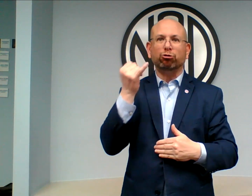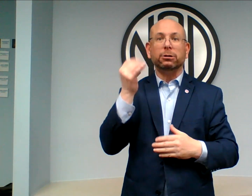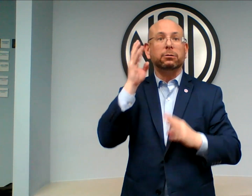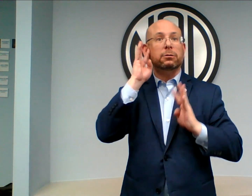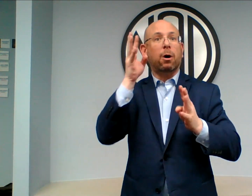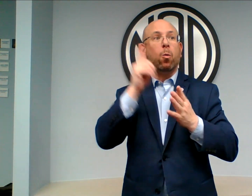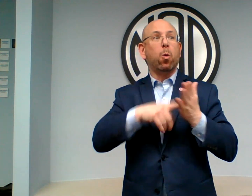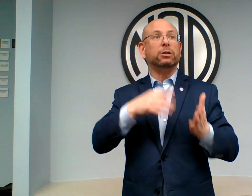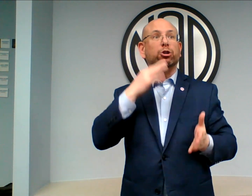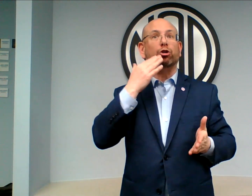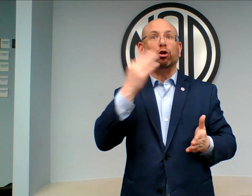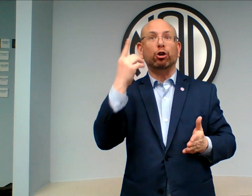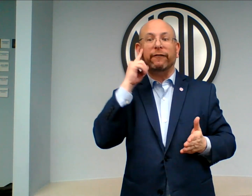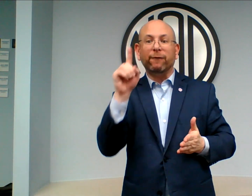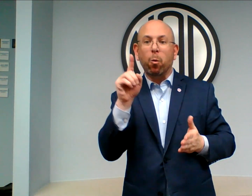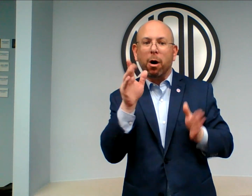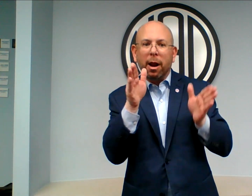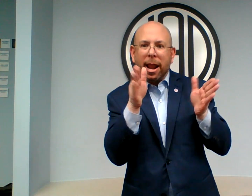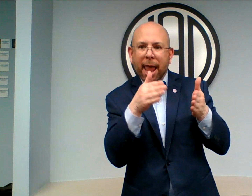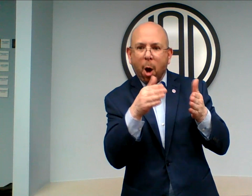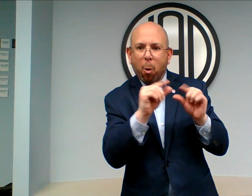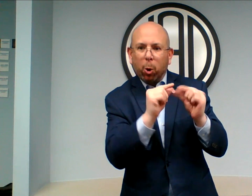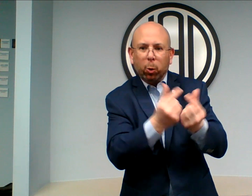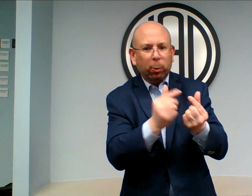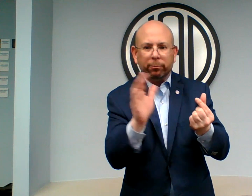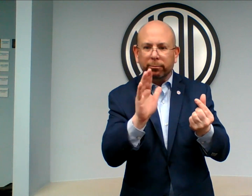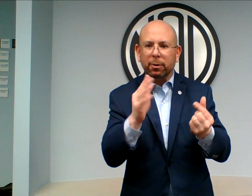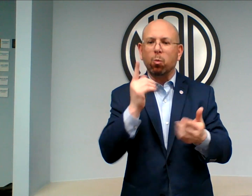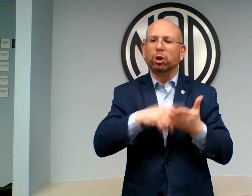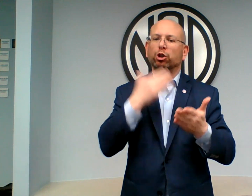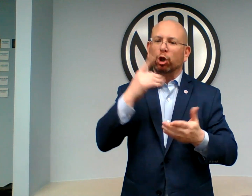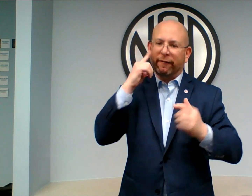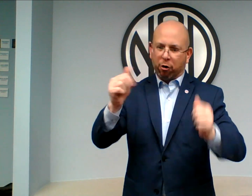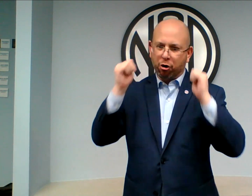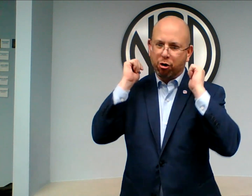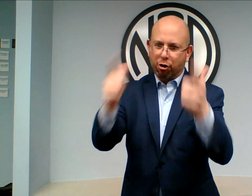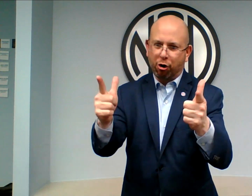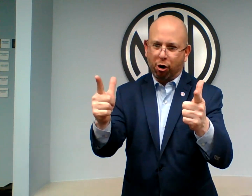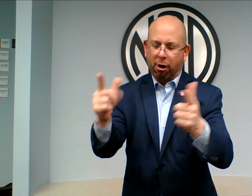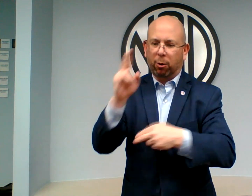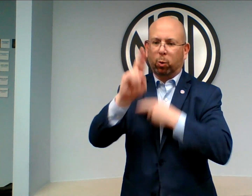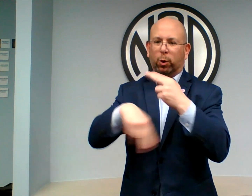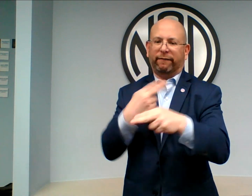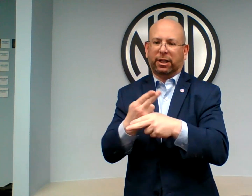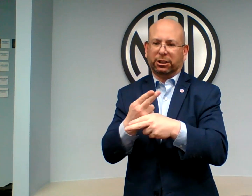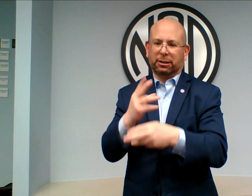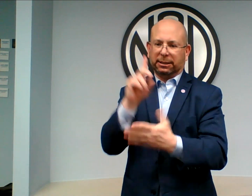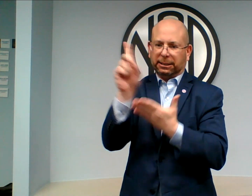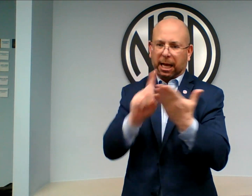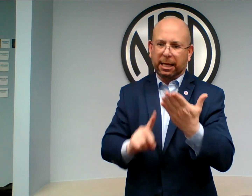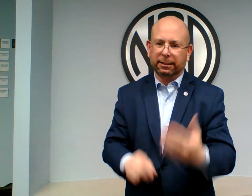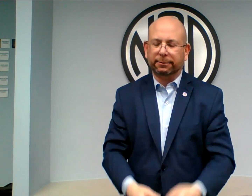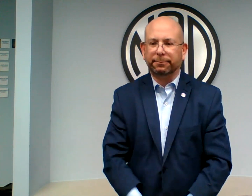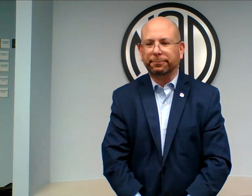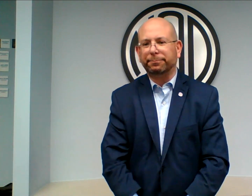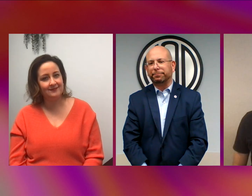but what's good for everyone. In other words, universal design.